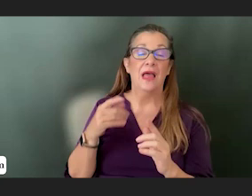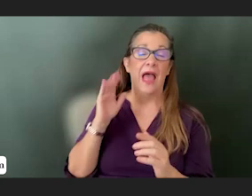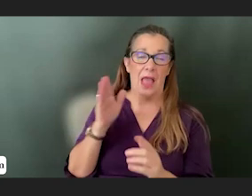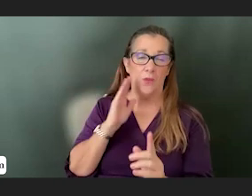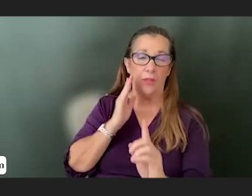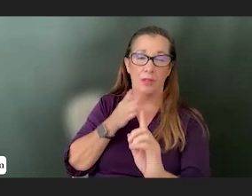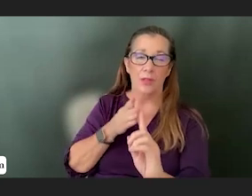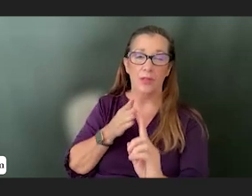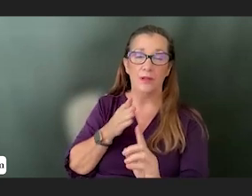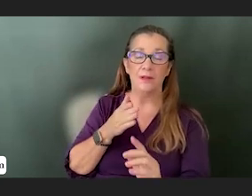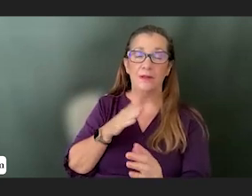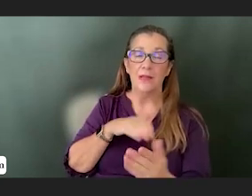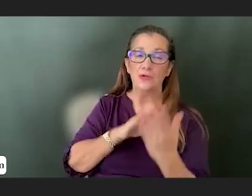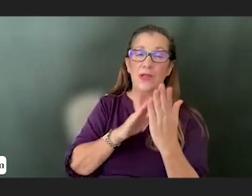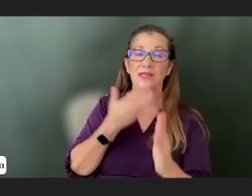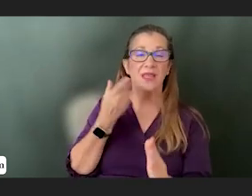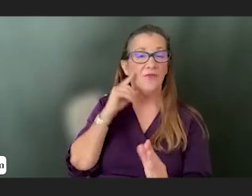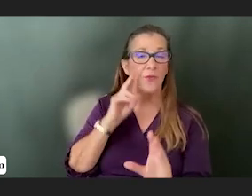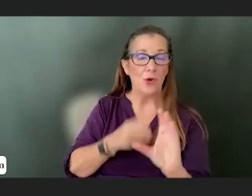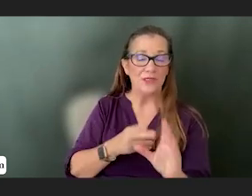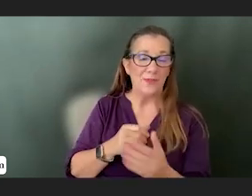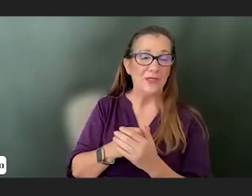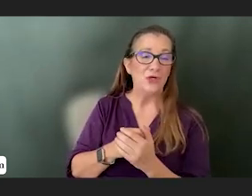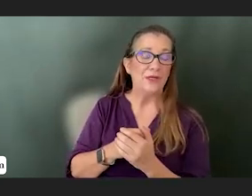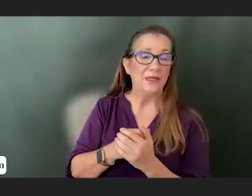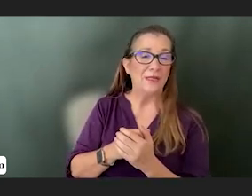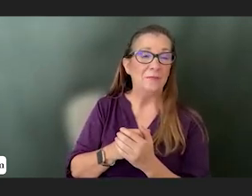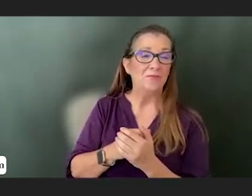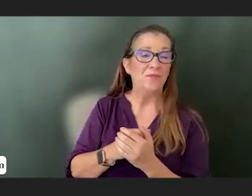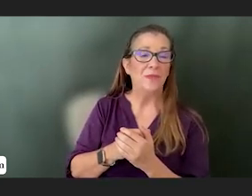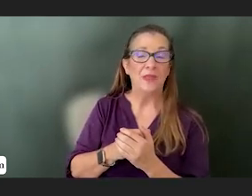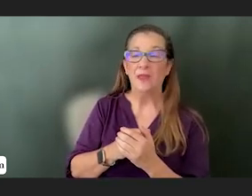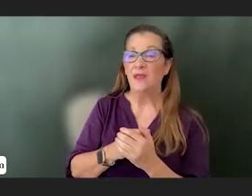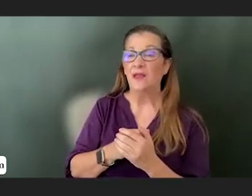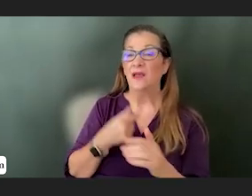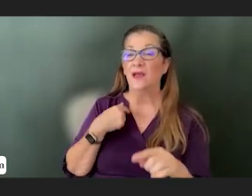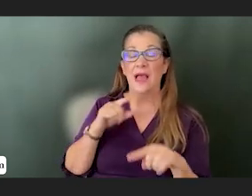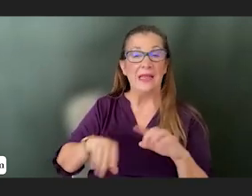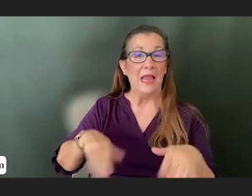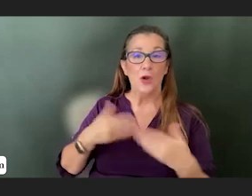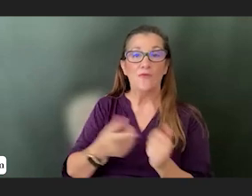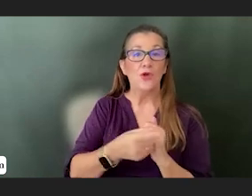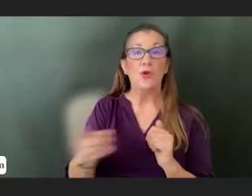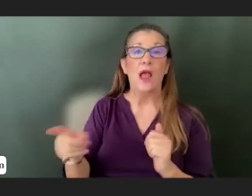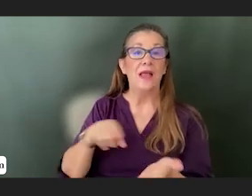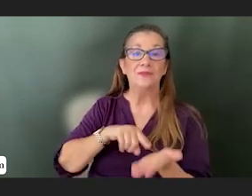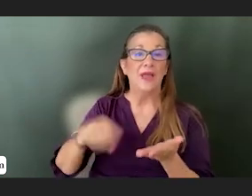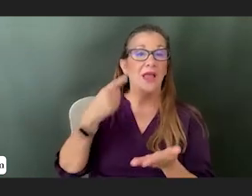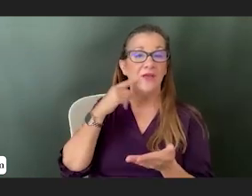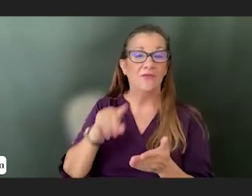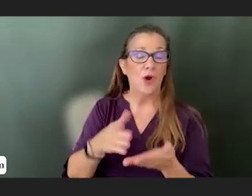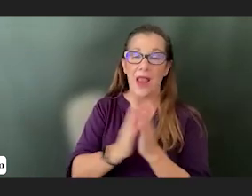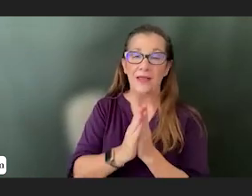So I appreciate the participation. Um, it's I can't offer you guys, like, pay for asking great questions along the way.